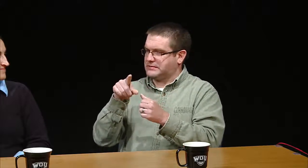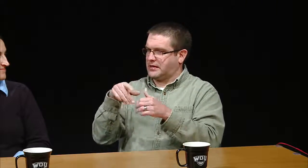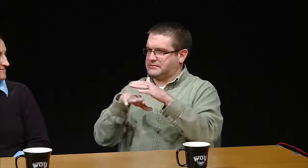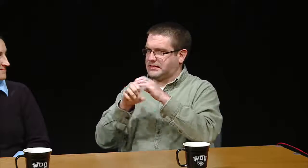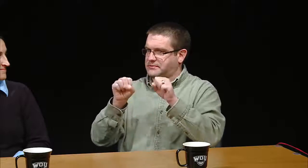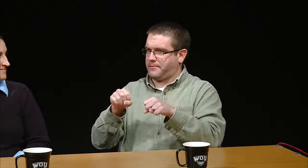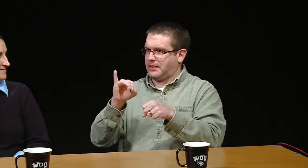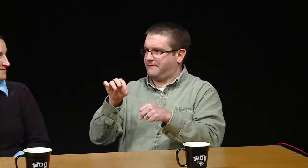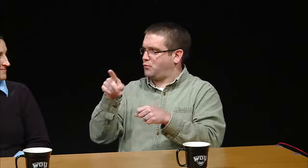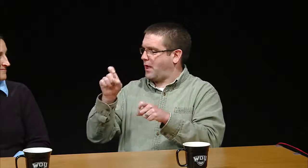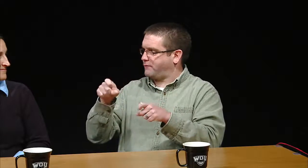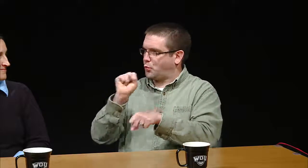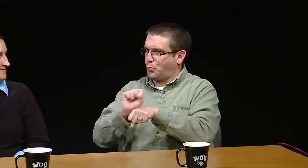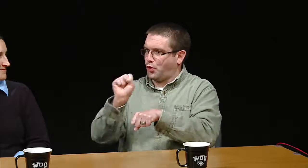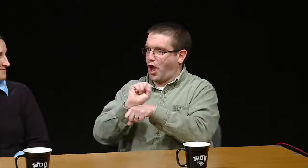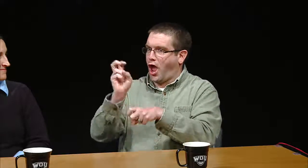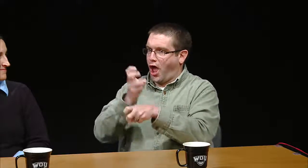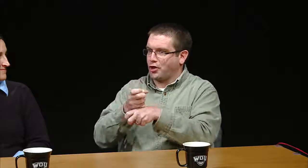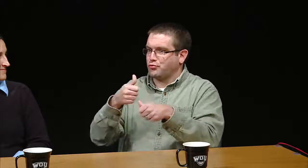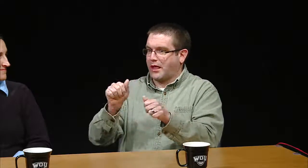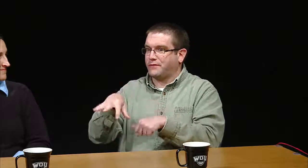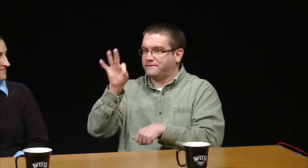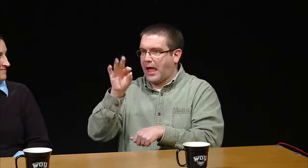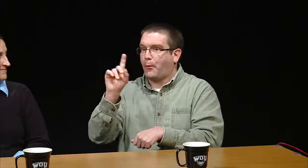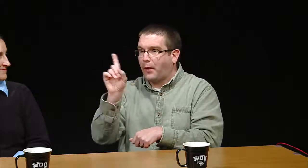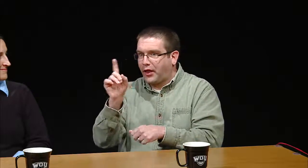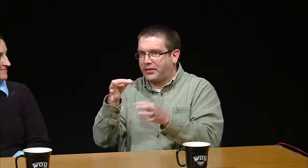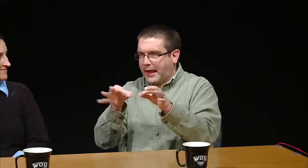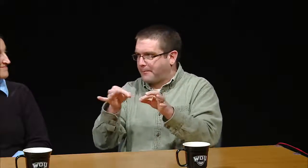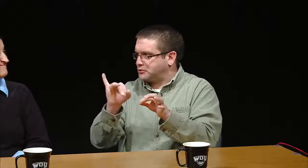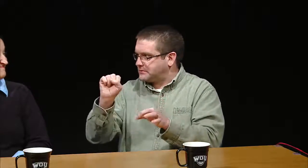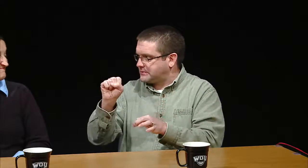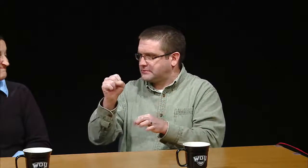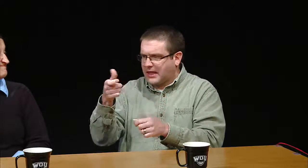oh, also, some of the programs we use are Camtasia and Amara.